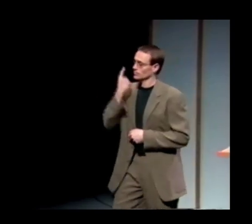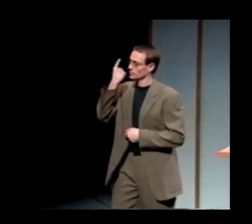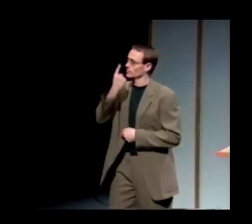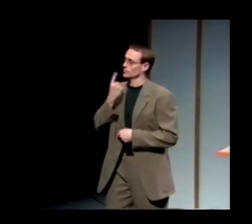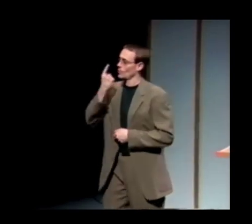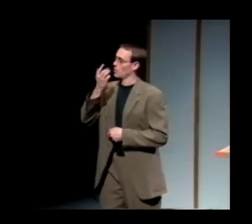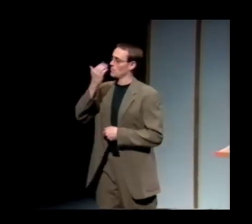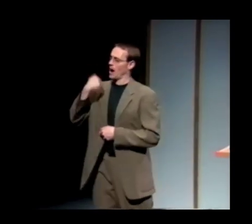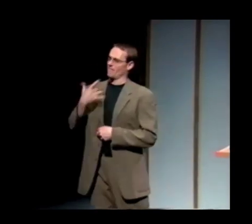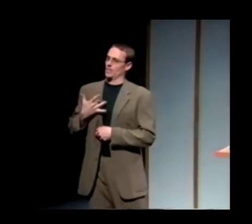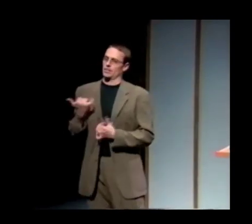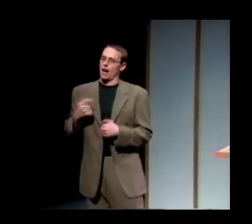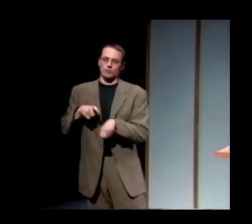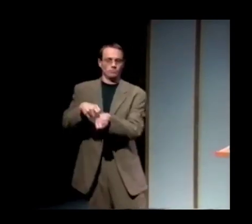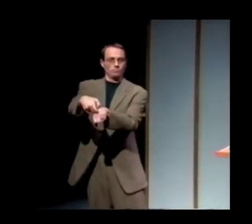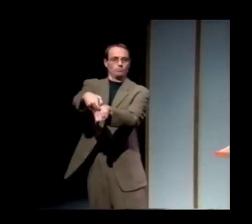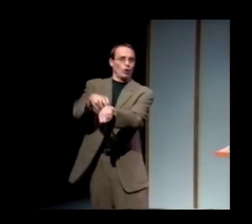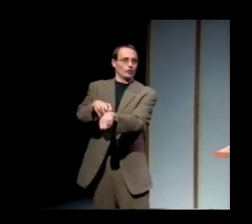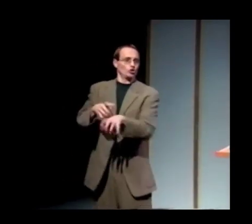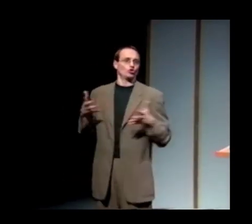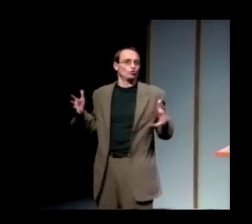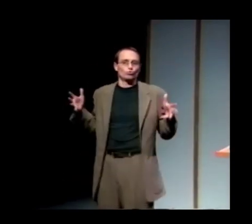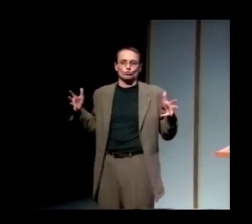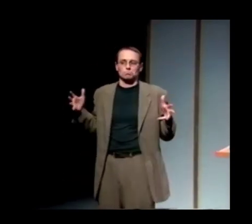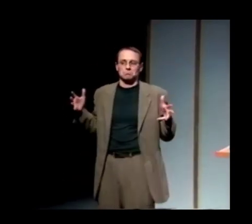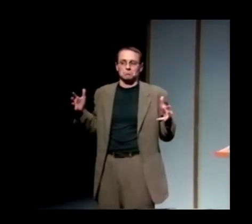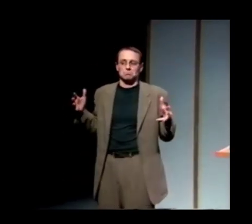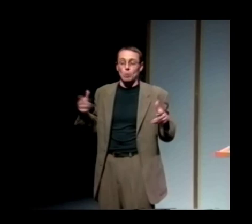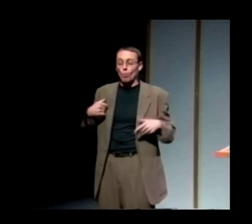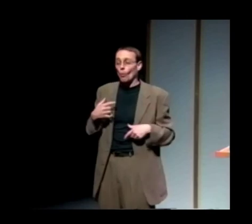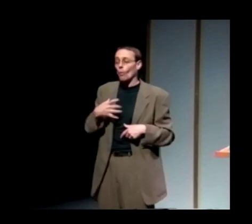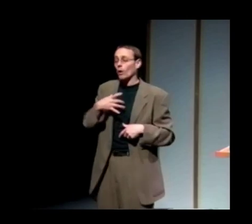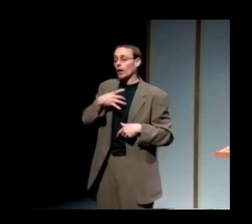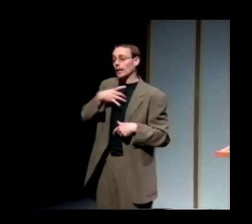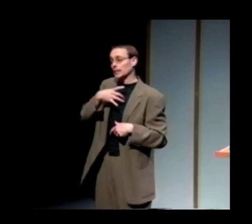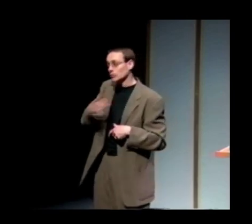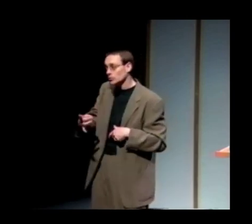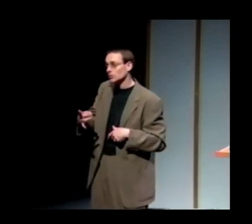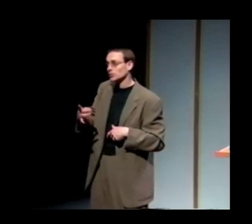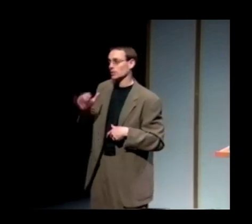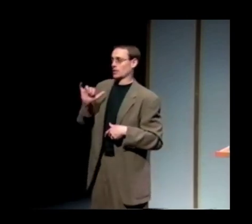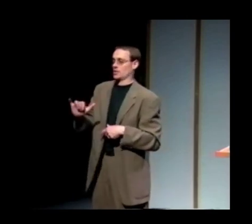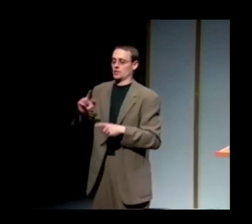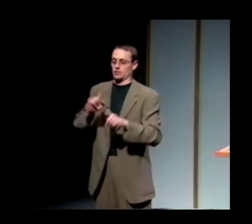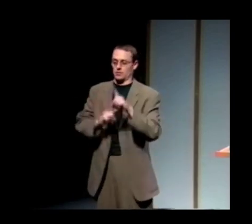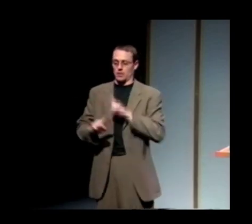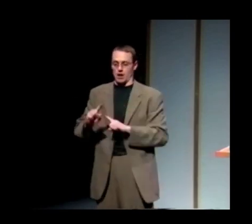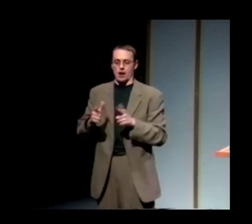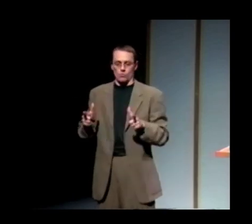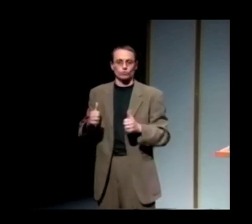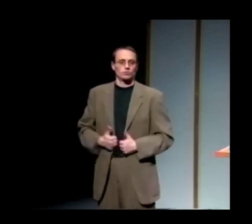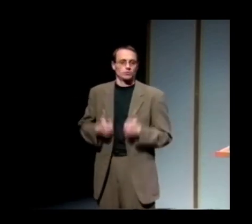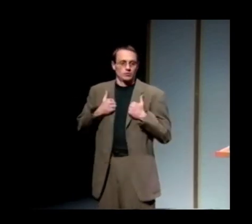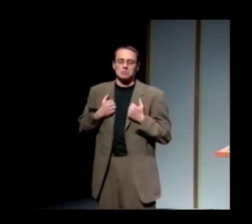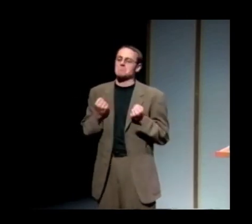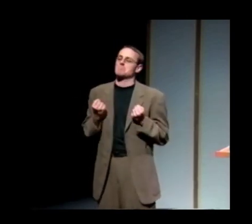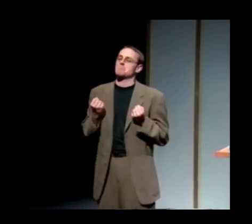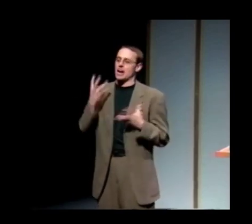I WONDER. HEH HEH. I FEEL LIKE WE'RE JUST SCRATCHING THE SURFACE AS IT IS NOW. IT'S INTERESTING, THOUGH.